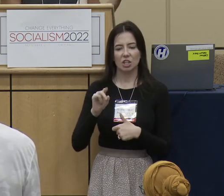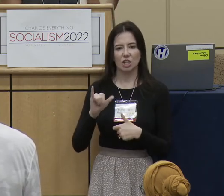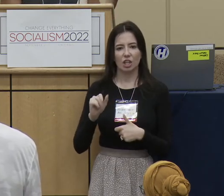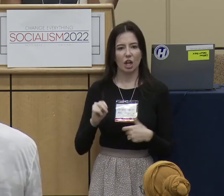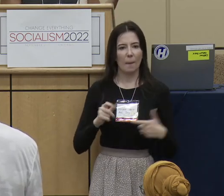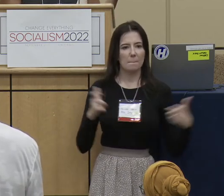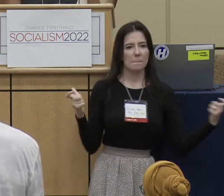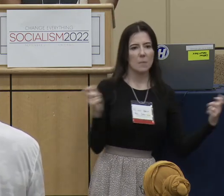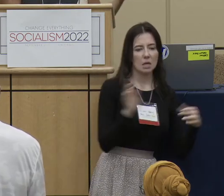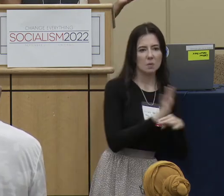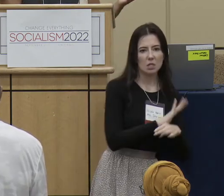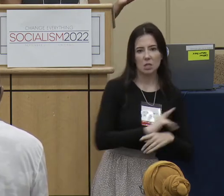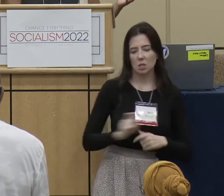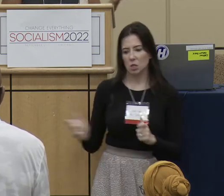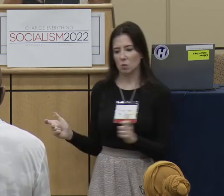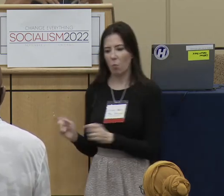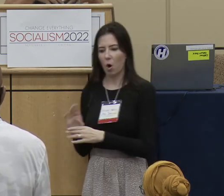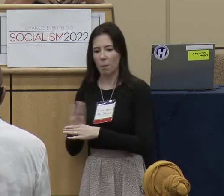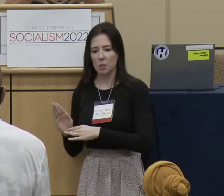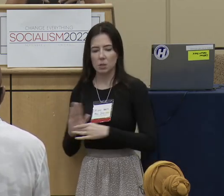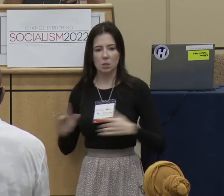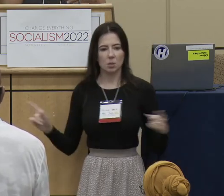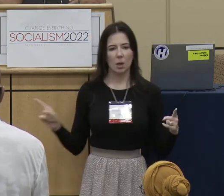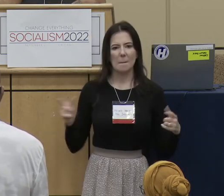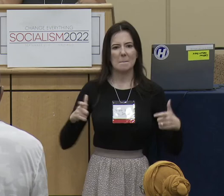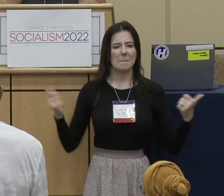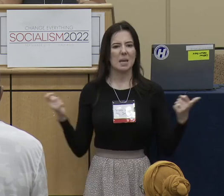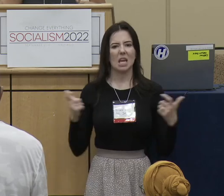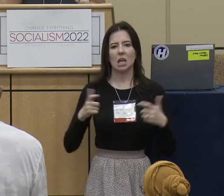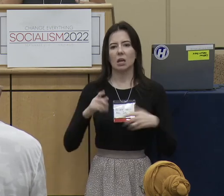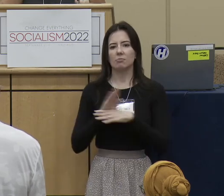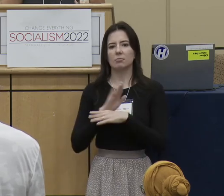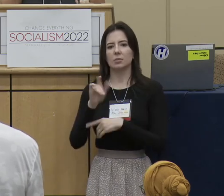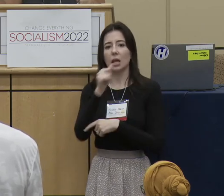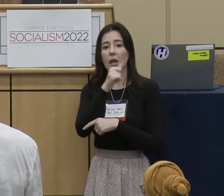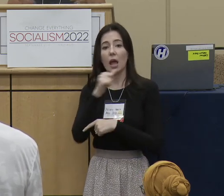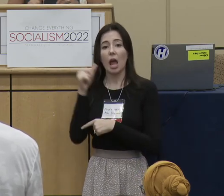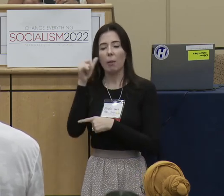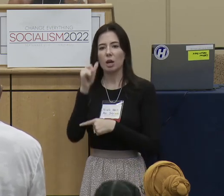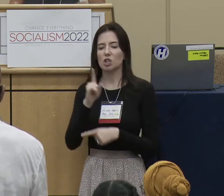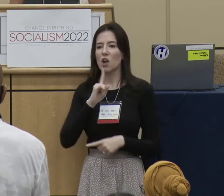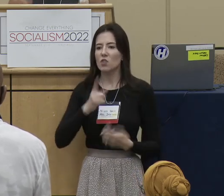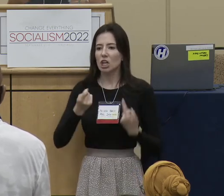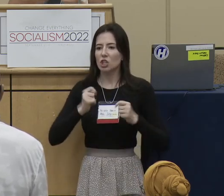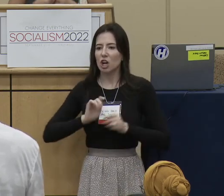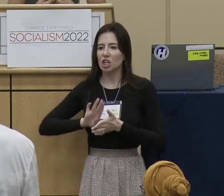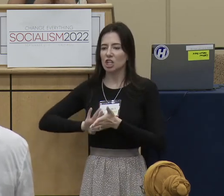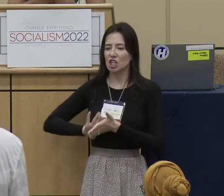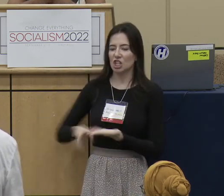Example I meant to give earlier about the tension between big and small business is how behemoths like Amazon have